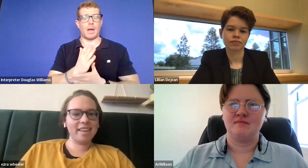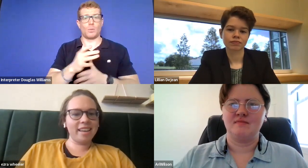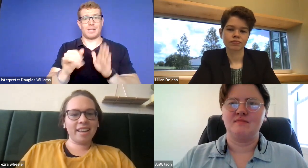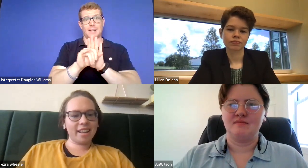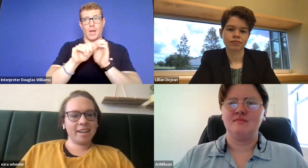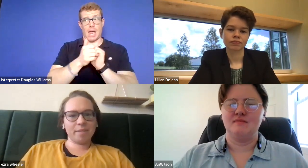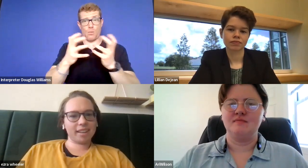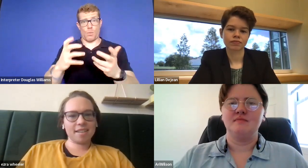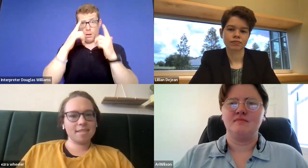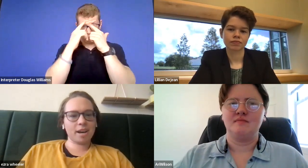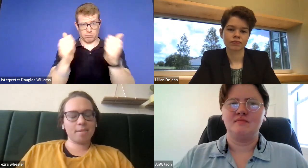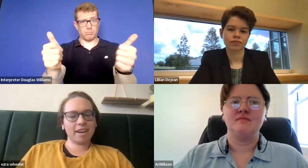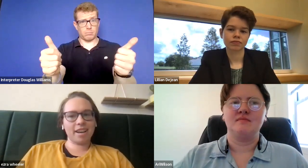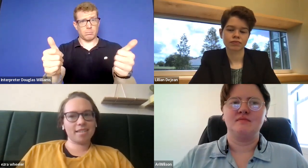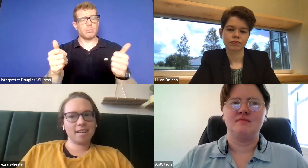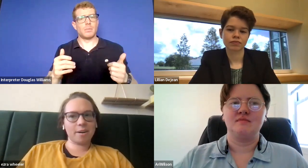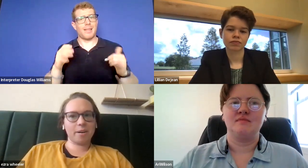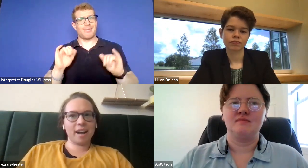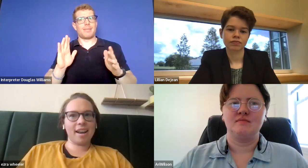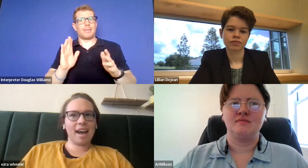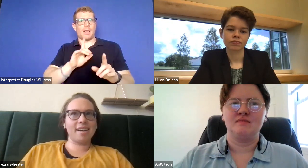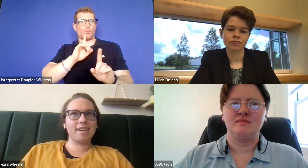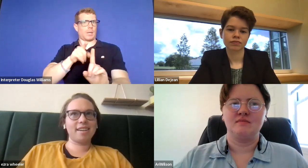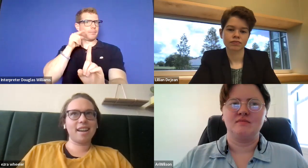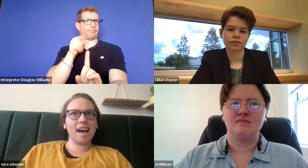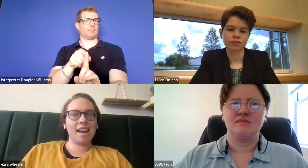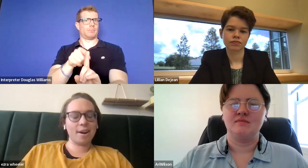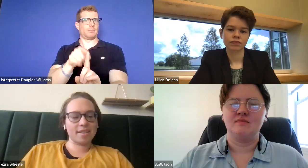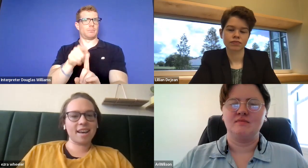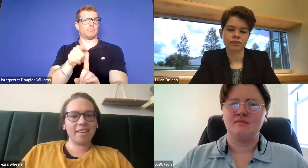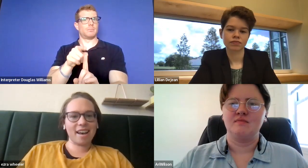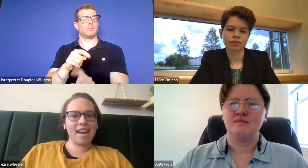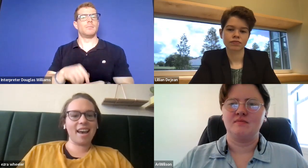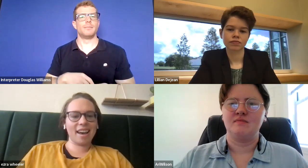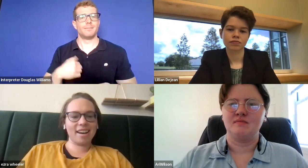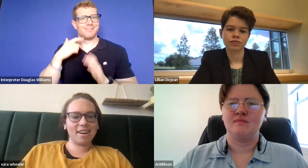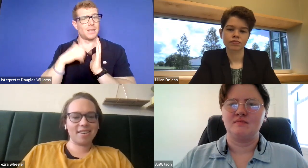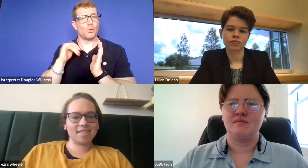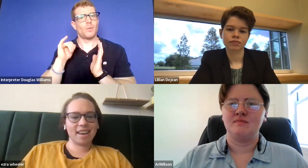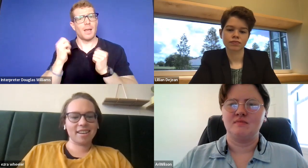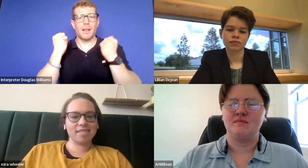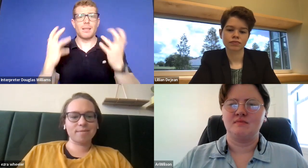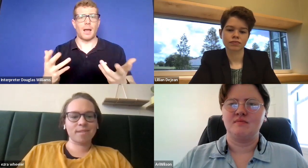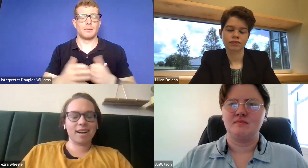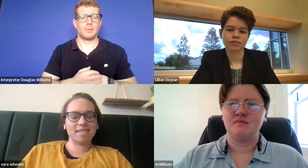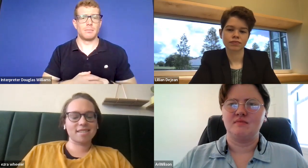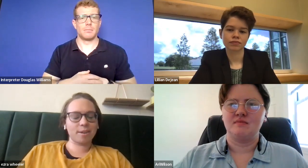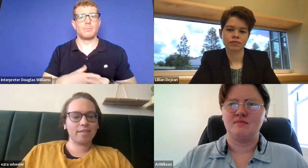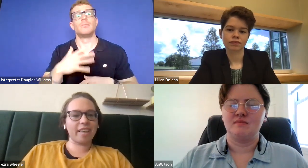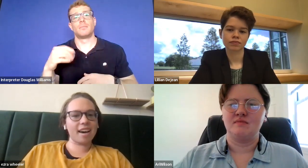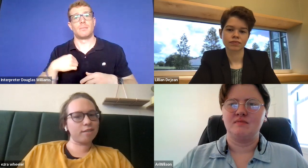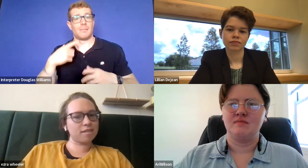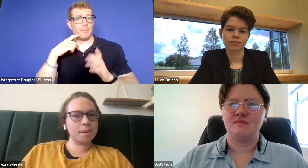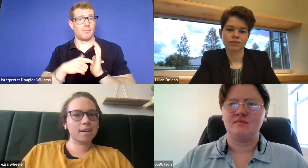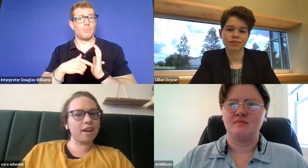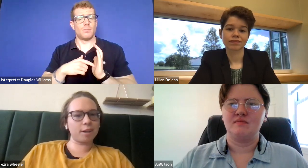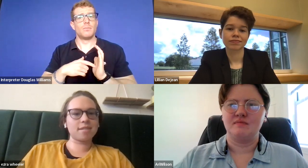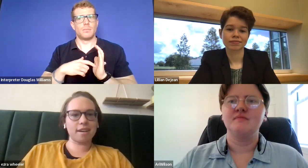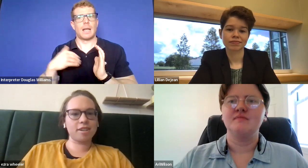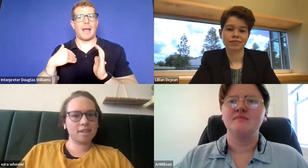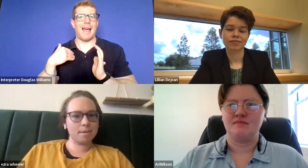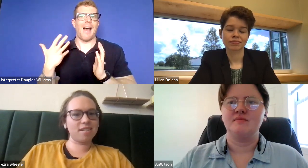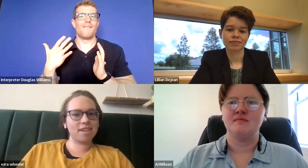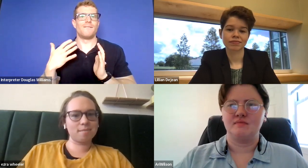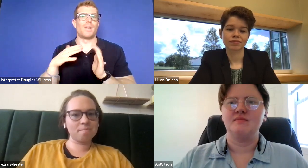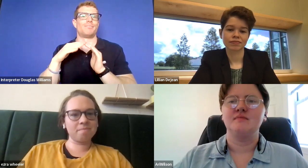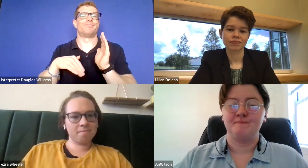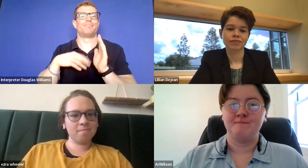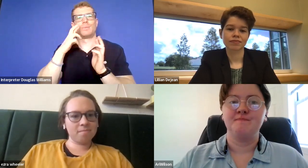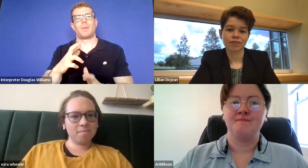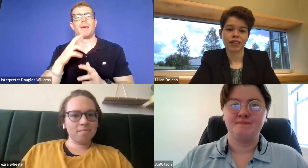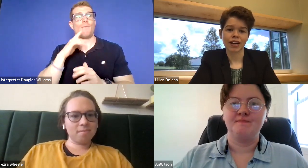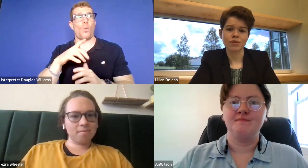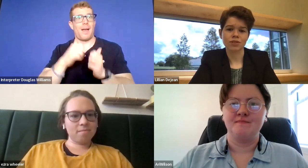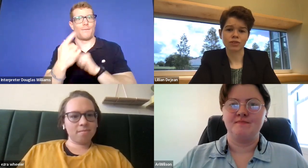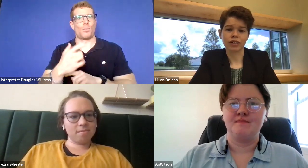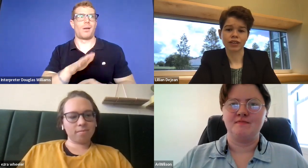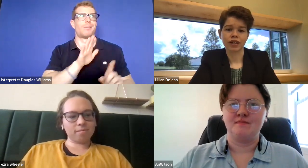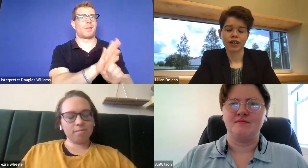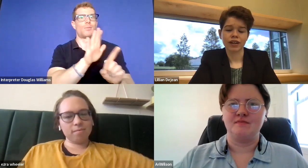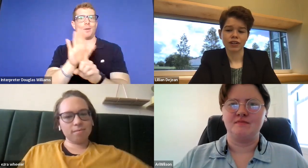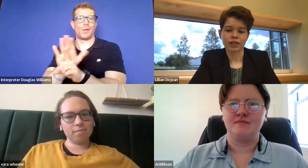at like That's the bottom line so I I I noticed that a lot and I noticed that there is sort of a lack of respect for everyone's self-determination, absolutely.